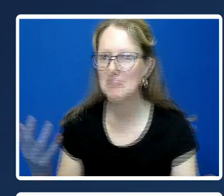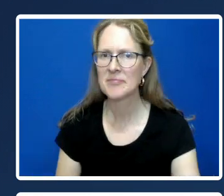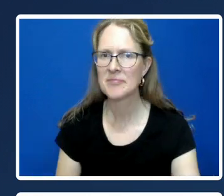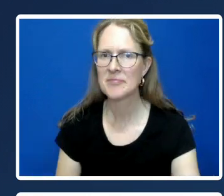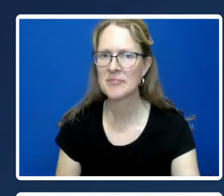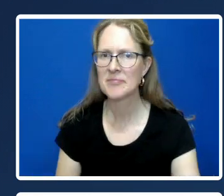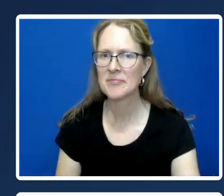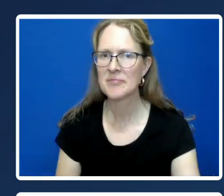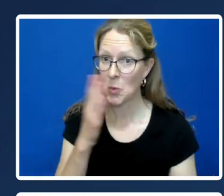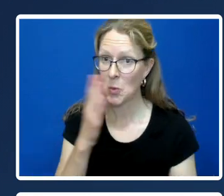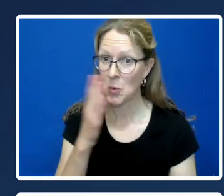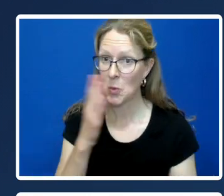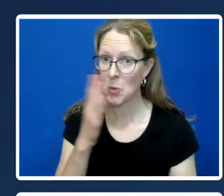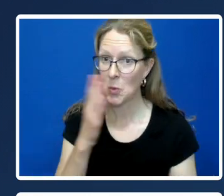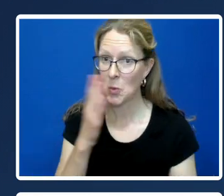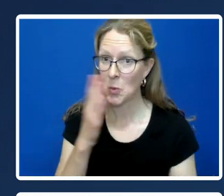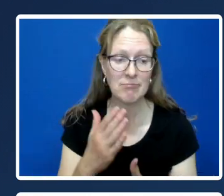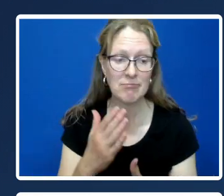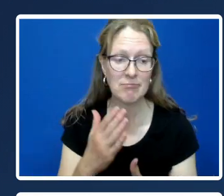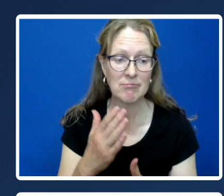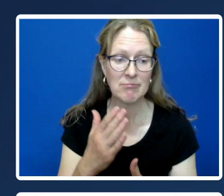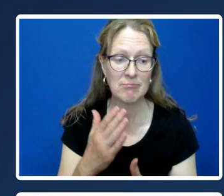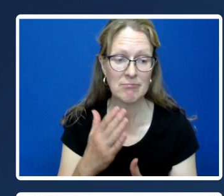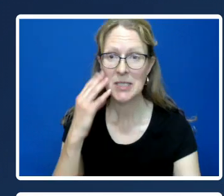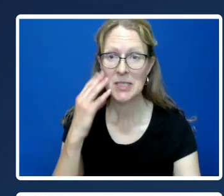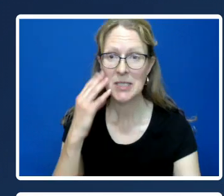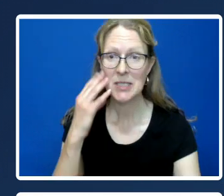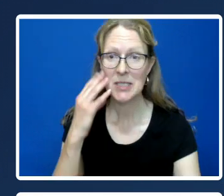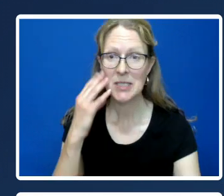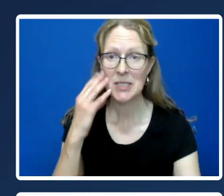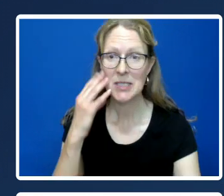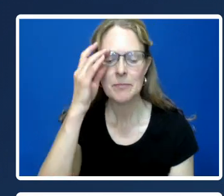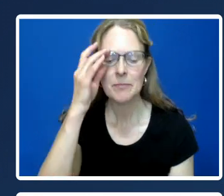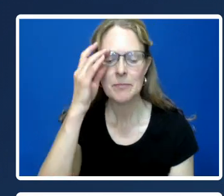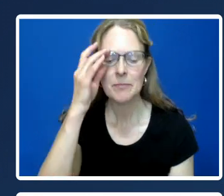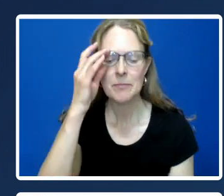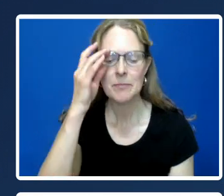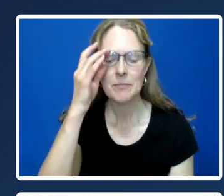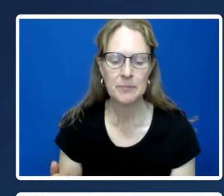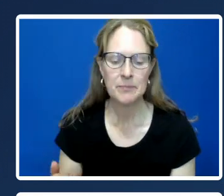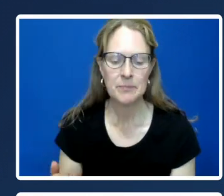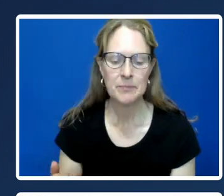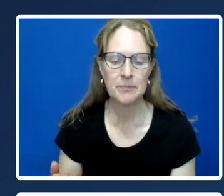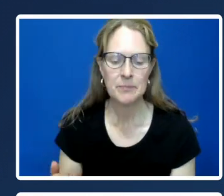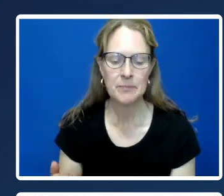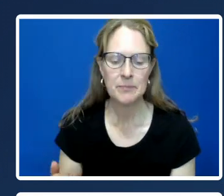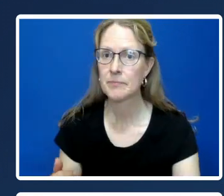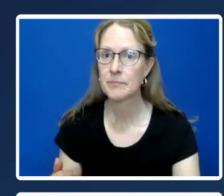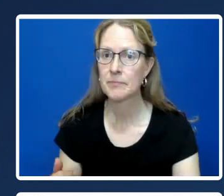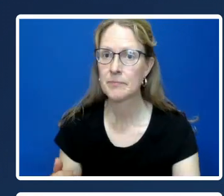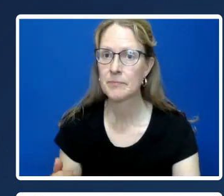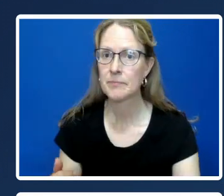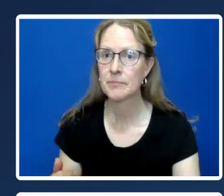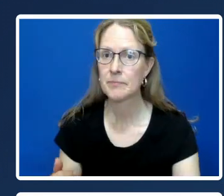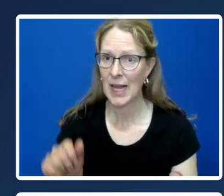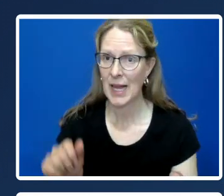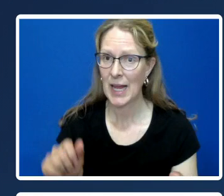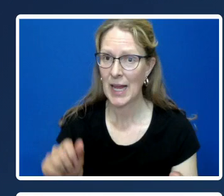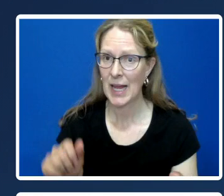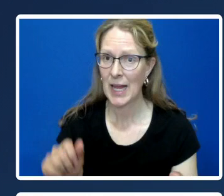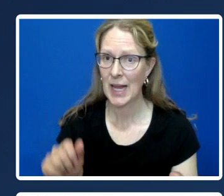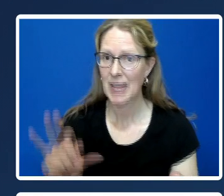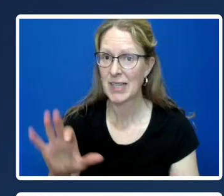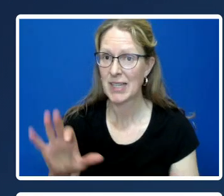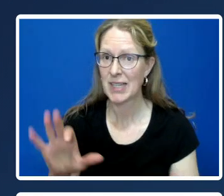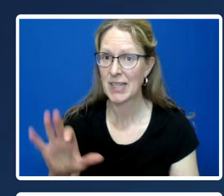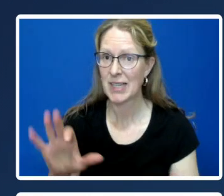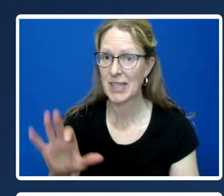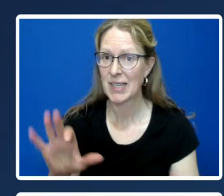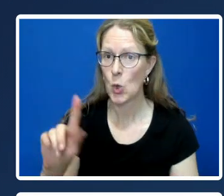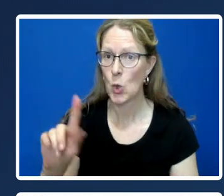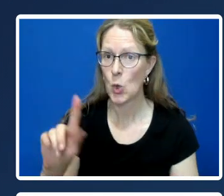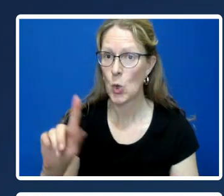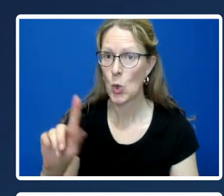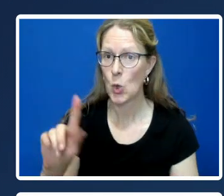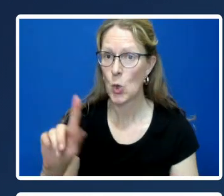with that. But yeah, we invite you all to share in the chat, your tips. Next slide, please.